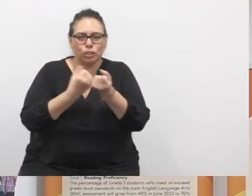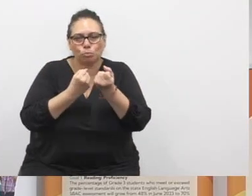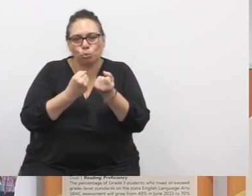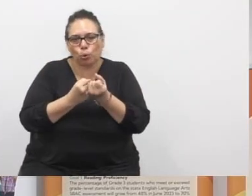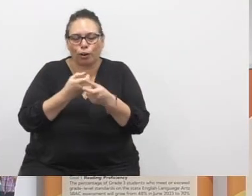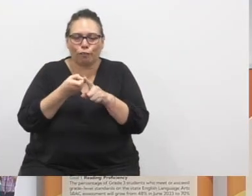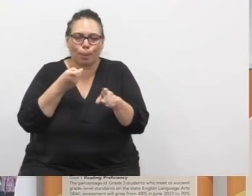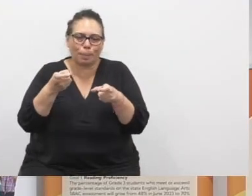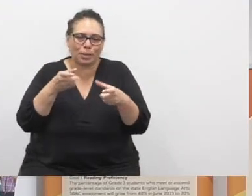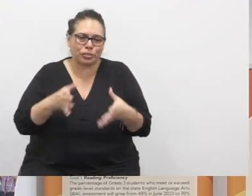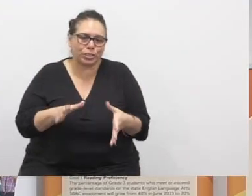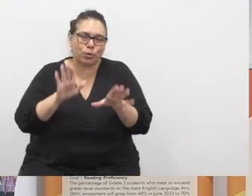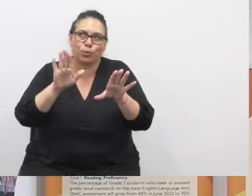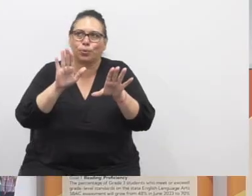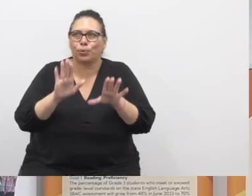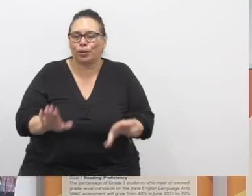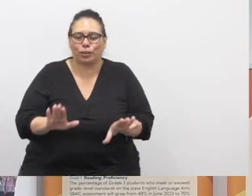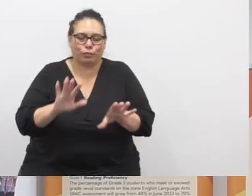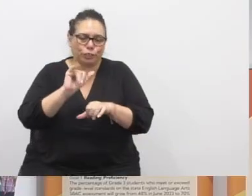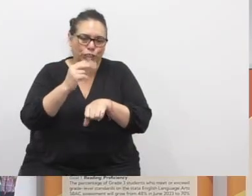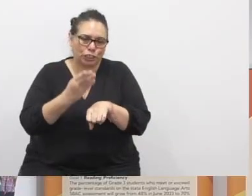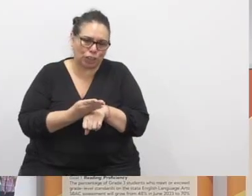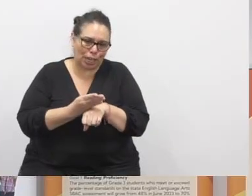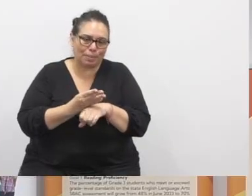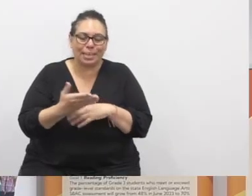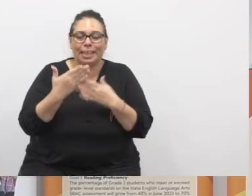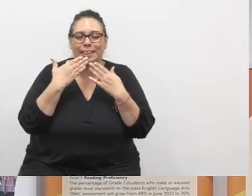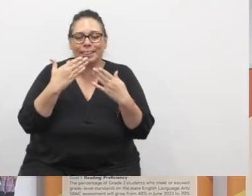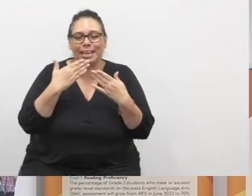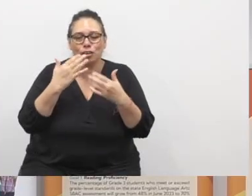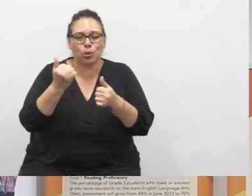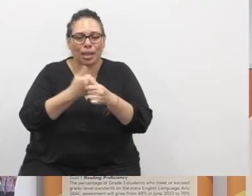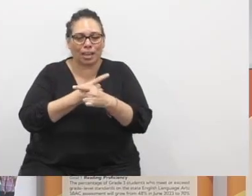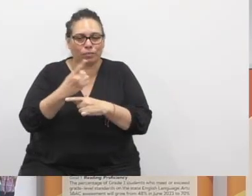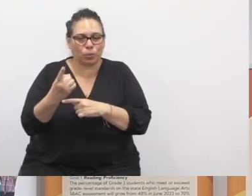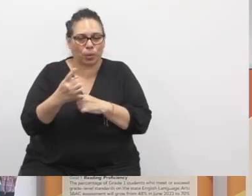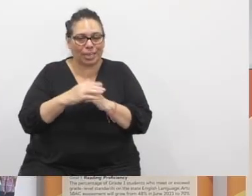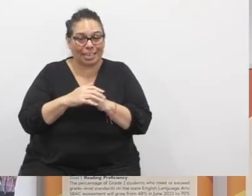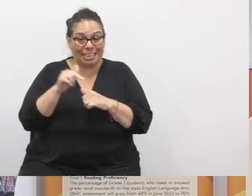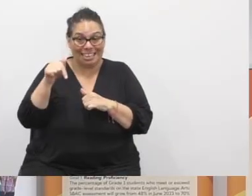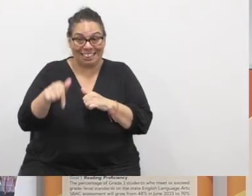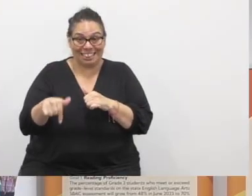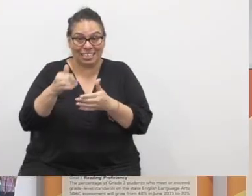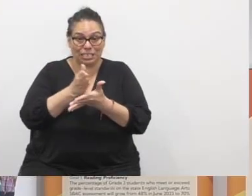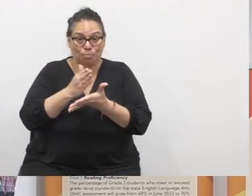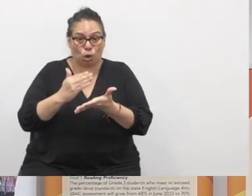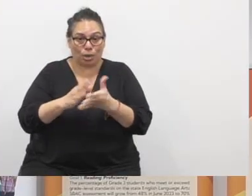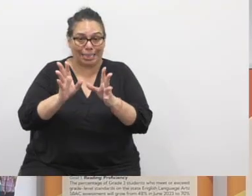and they did such a great job. So thank you everyone. This part of the meeting is adjourned.